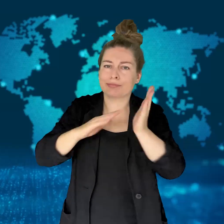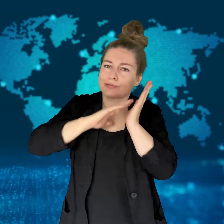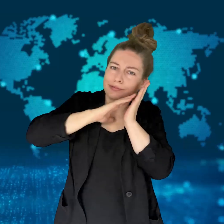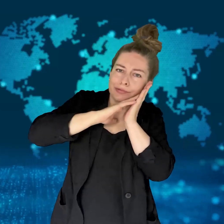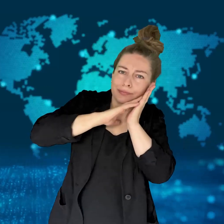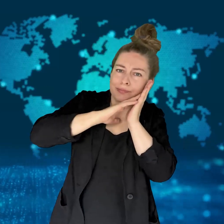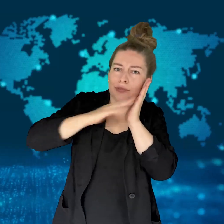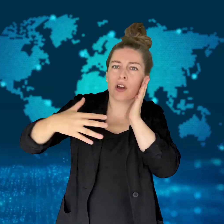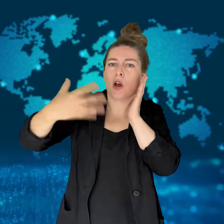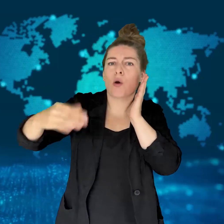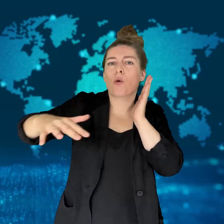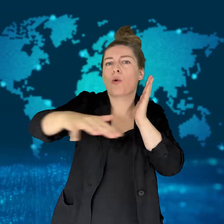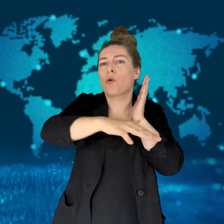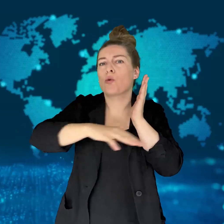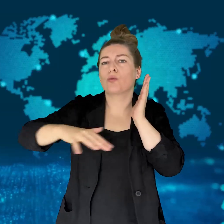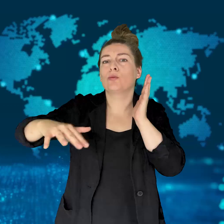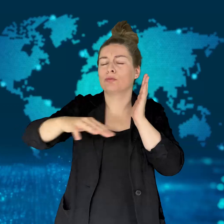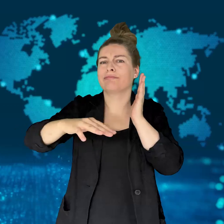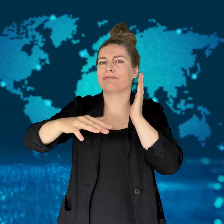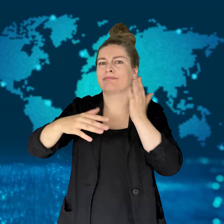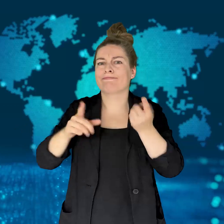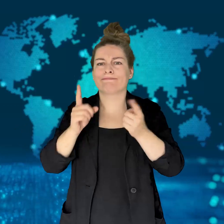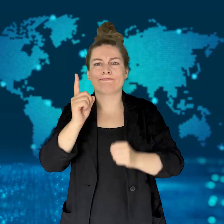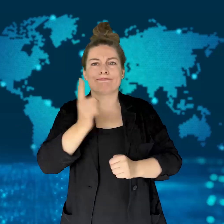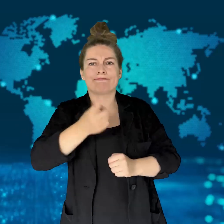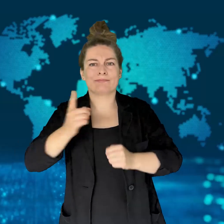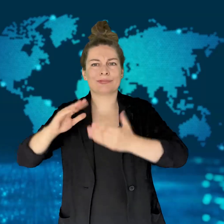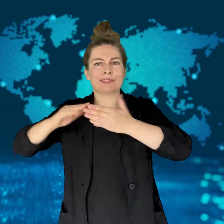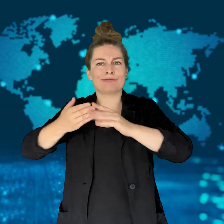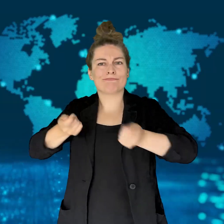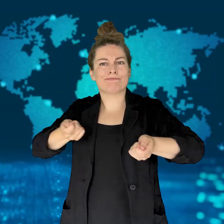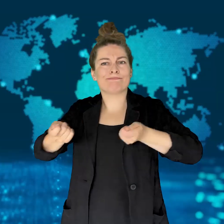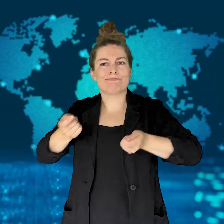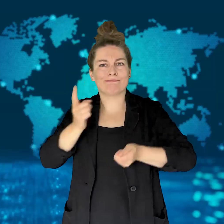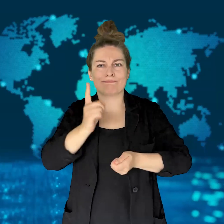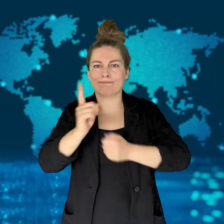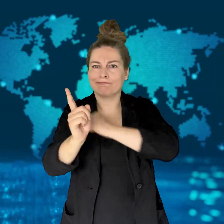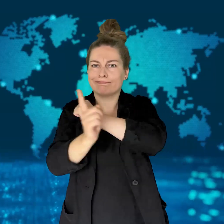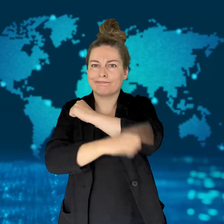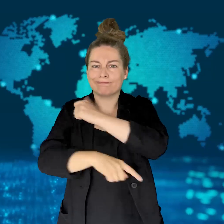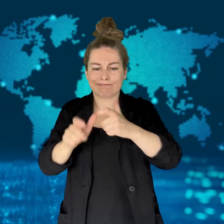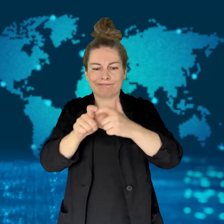They were unable to pay the fines that had been given by